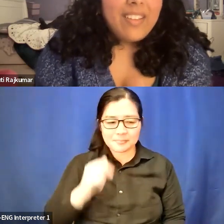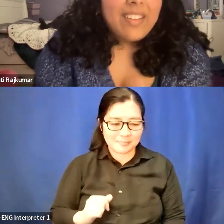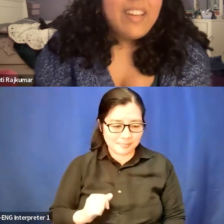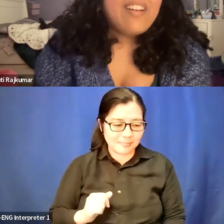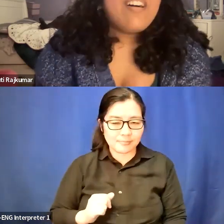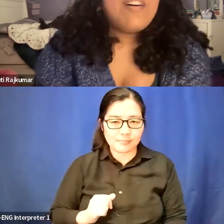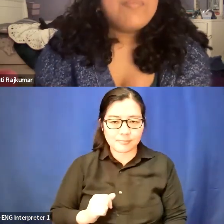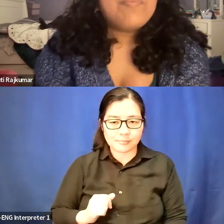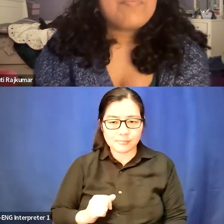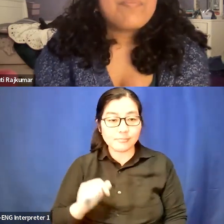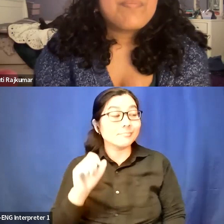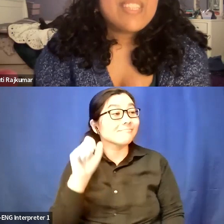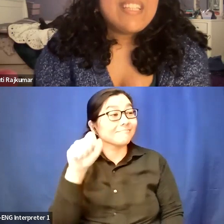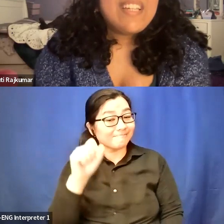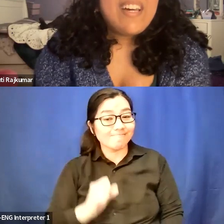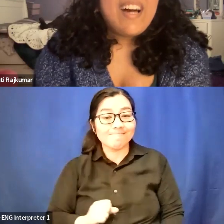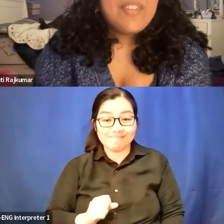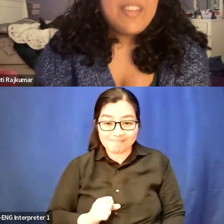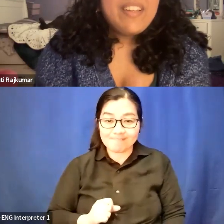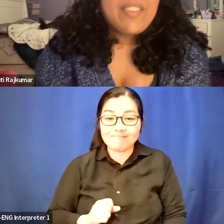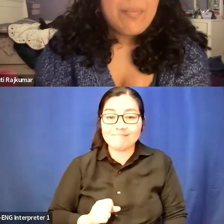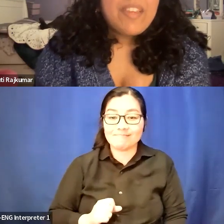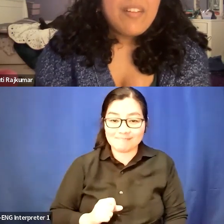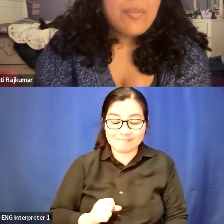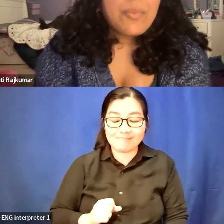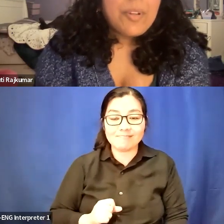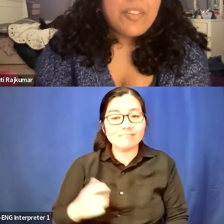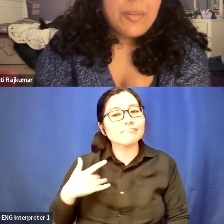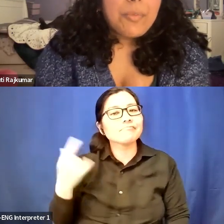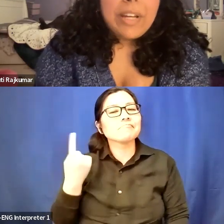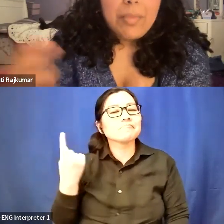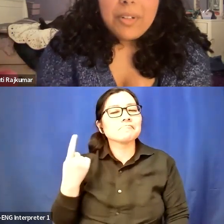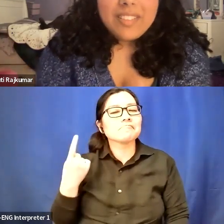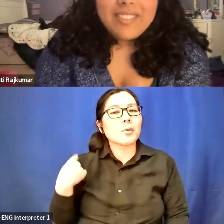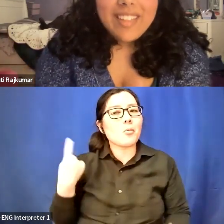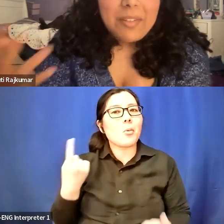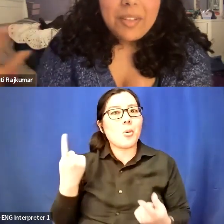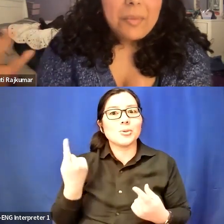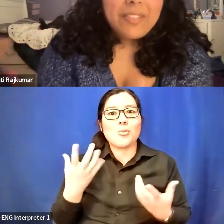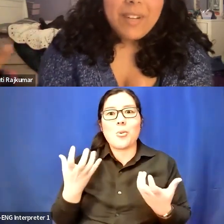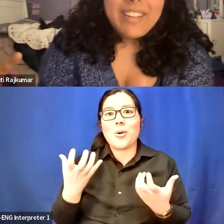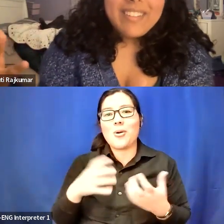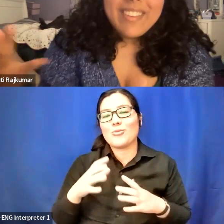Yeah. I feel like something that I've always wanted to do was write a book. Like I really want to write.